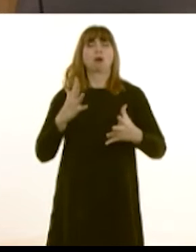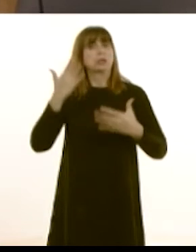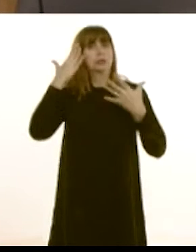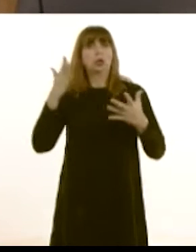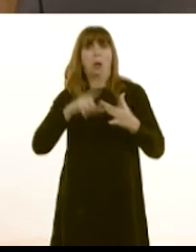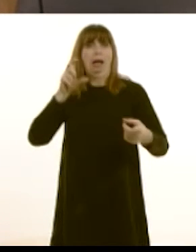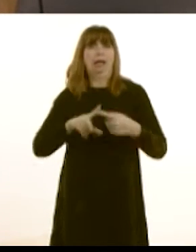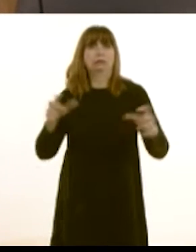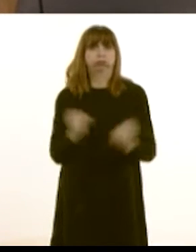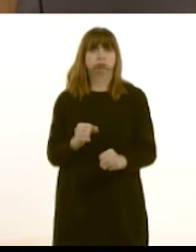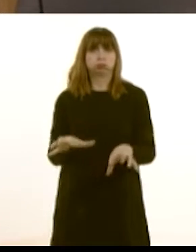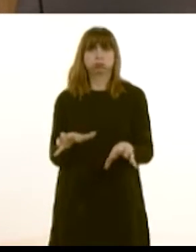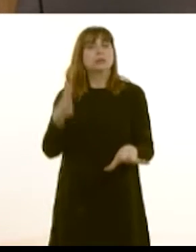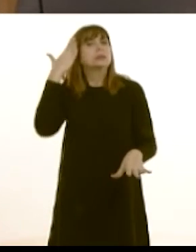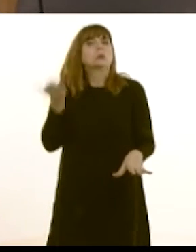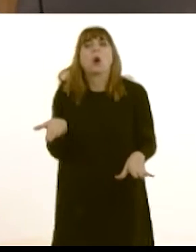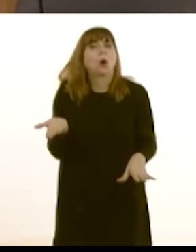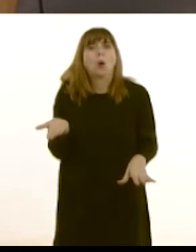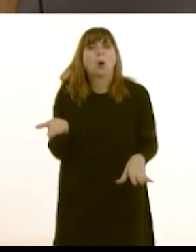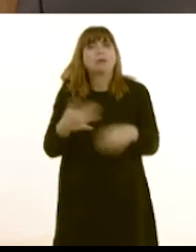As a result, of course, the roads hadnít been gritted.